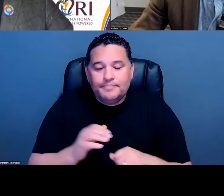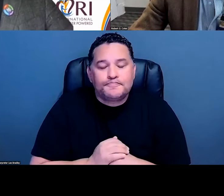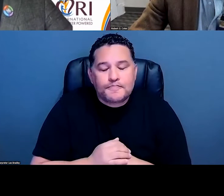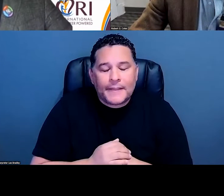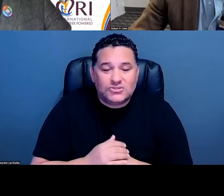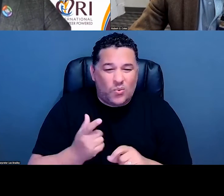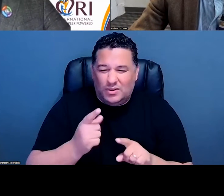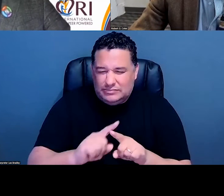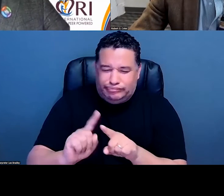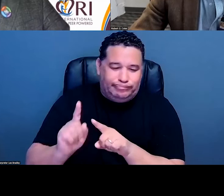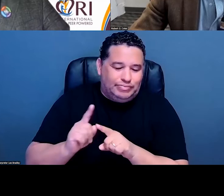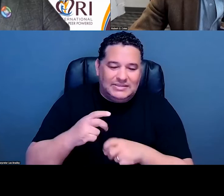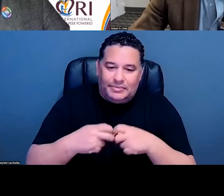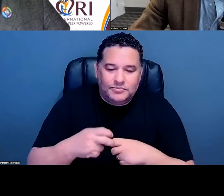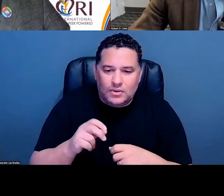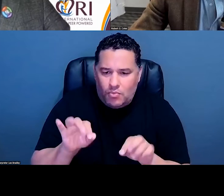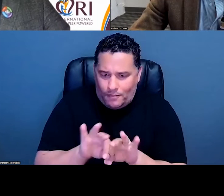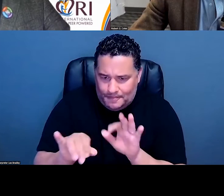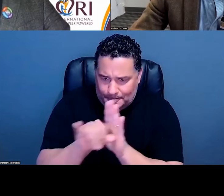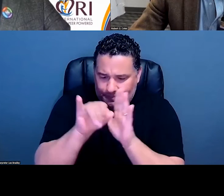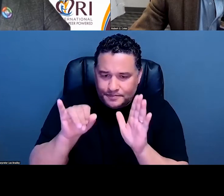AND WE EVEN HAVE SEEN PEOPLE DEVELOP CATATONIA. SO